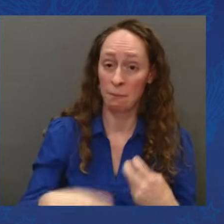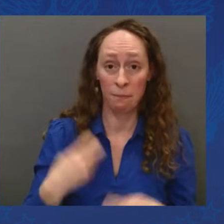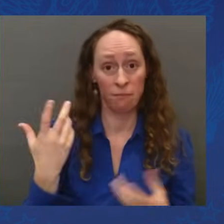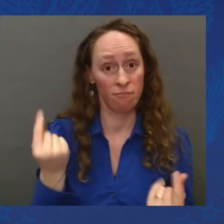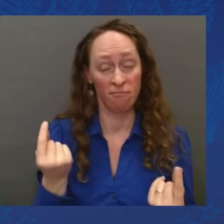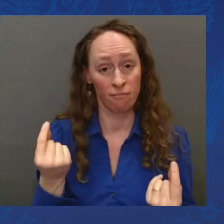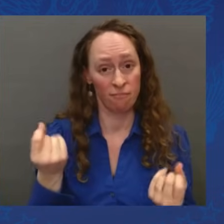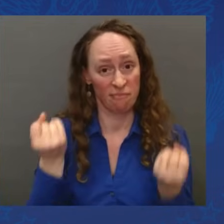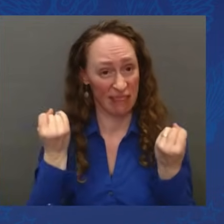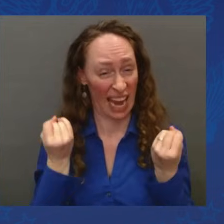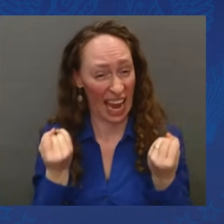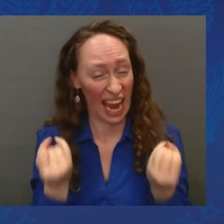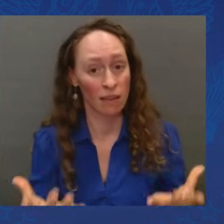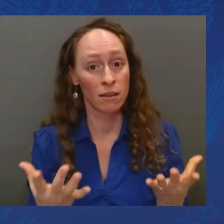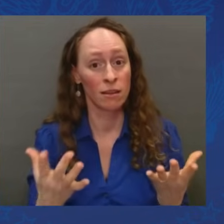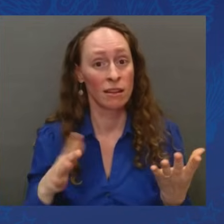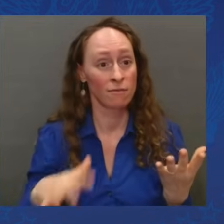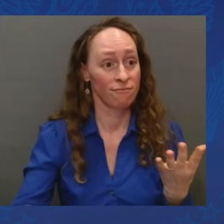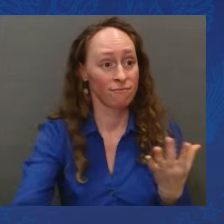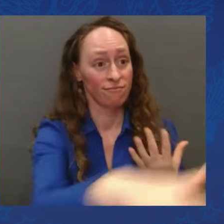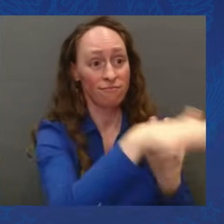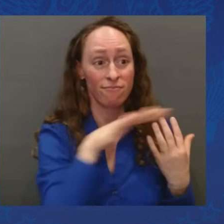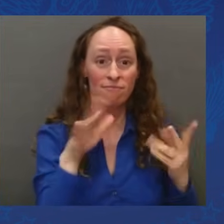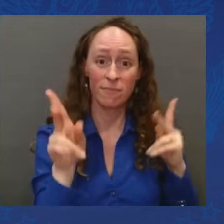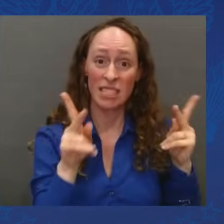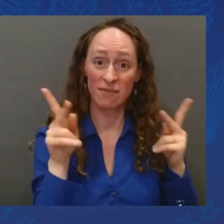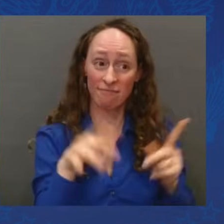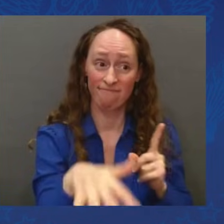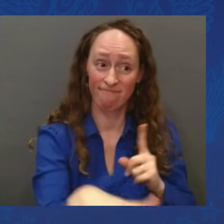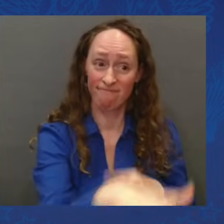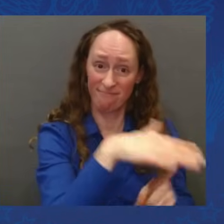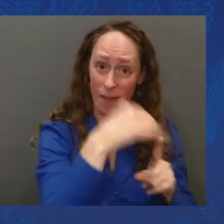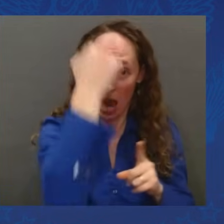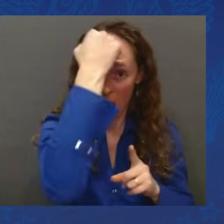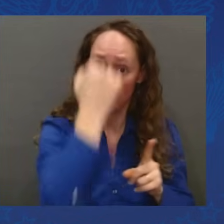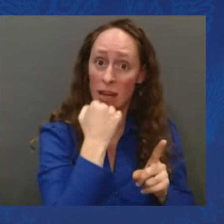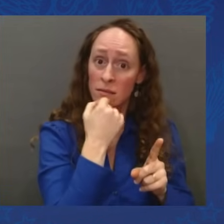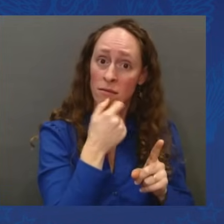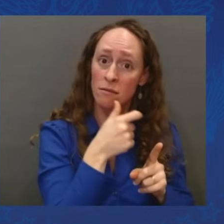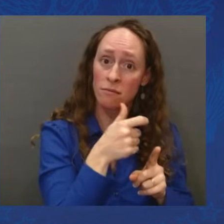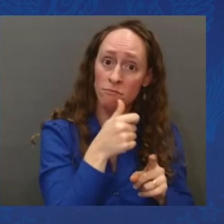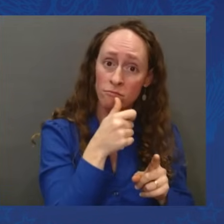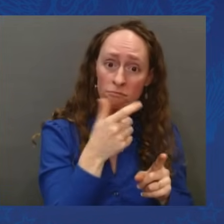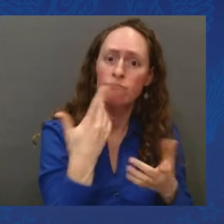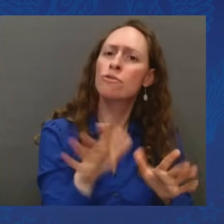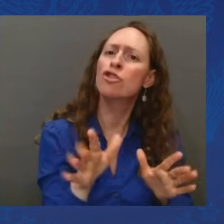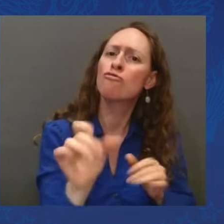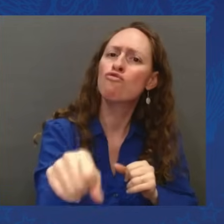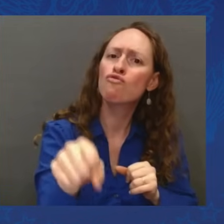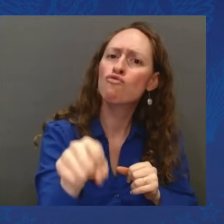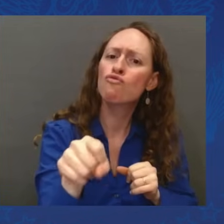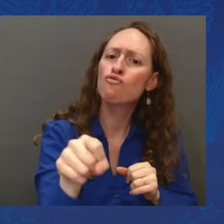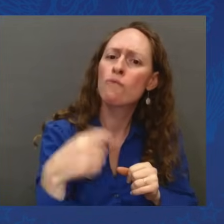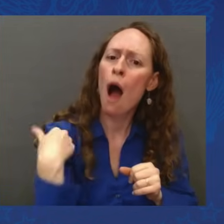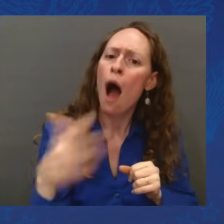on attacking Israel again like they did before, to where they were cutting babies' heads off to burn --